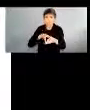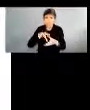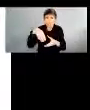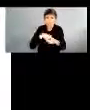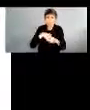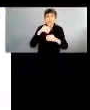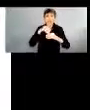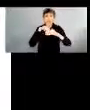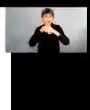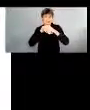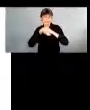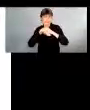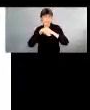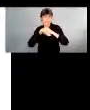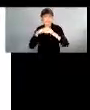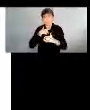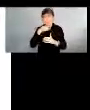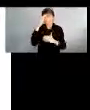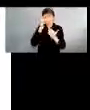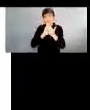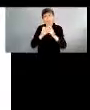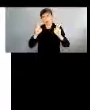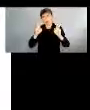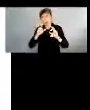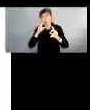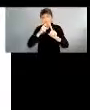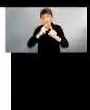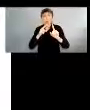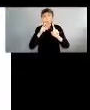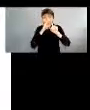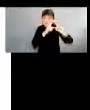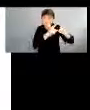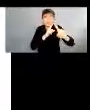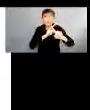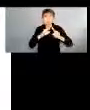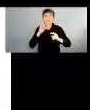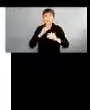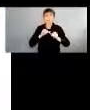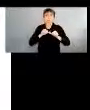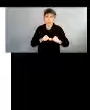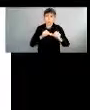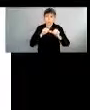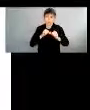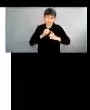ongoing and iterative process of learning and changing. Some of you may be aware of